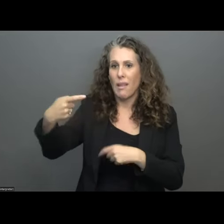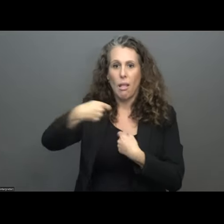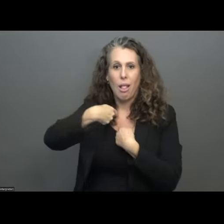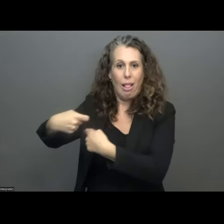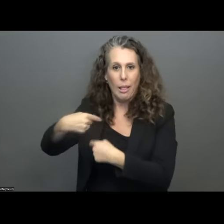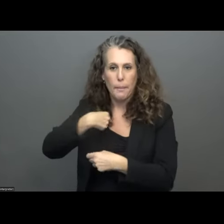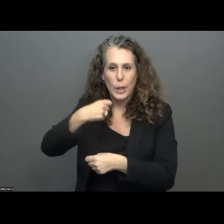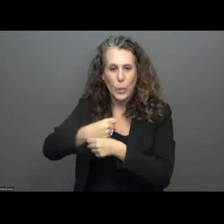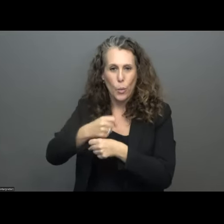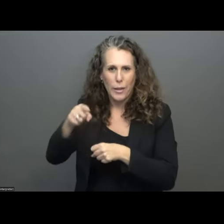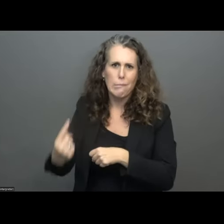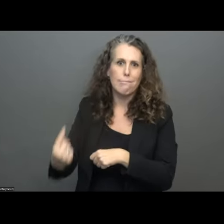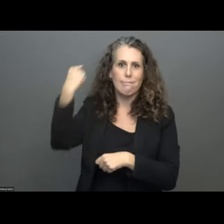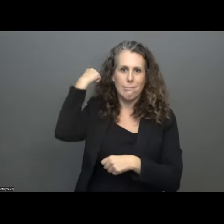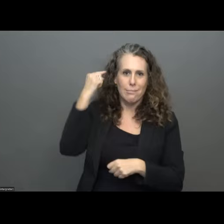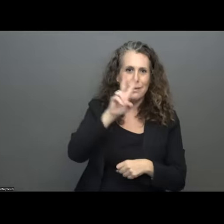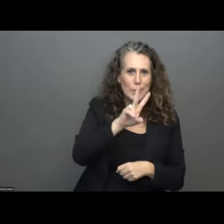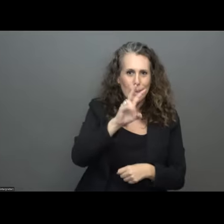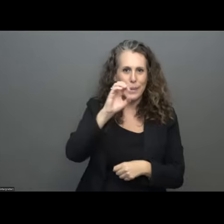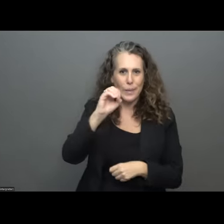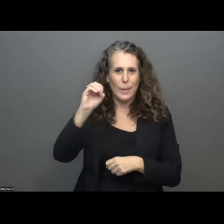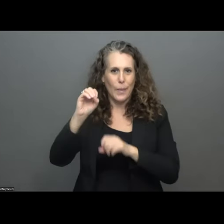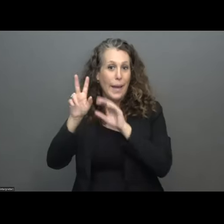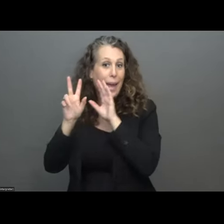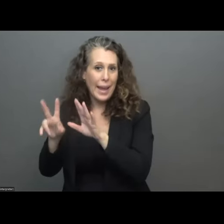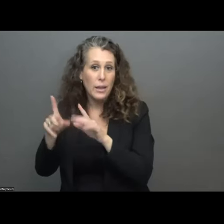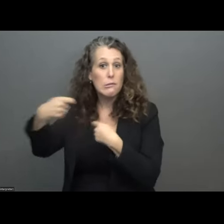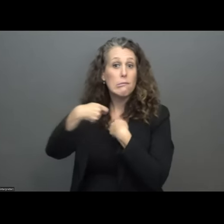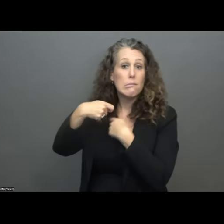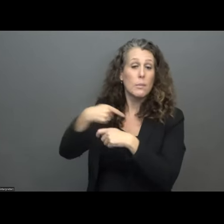pattern. 14:09:05 The pattern area to resemble a bit